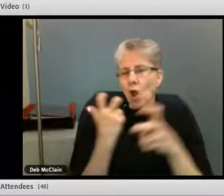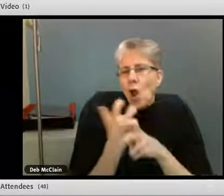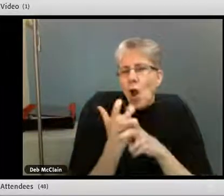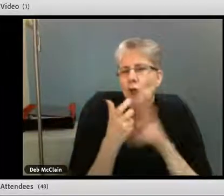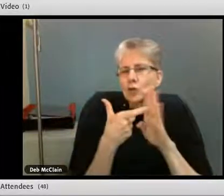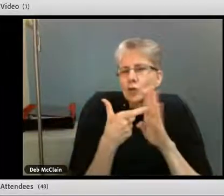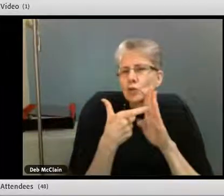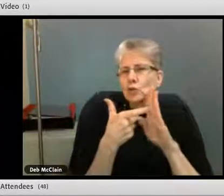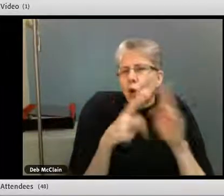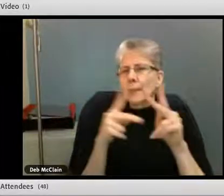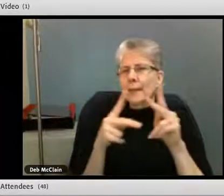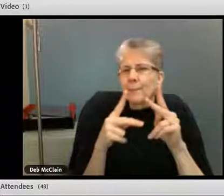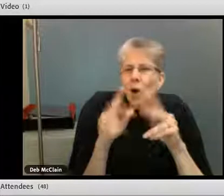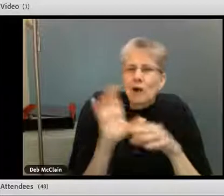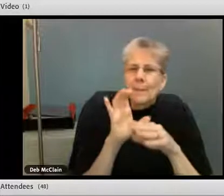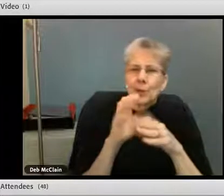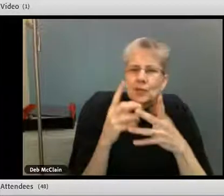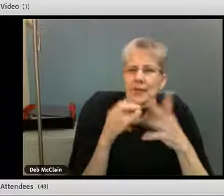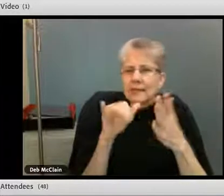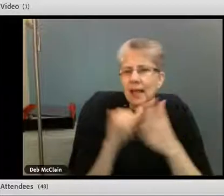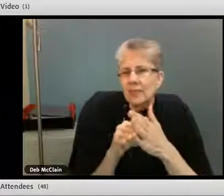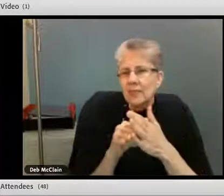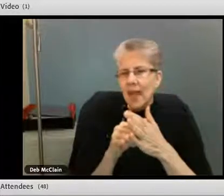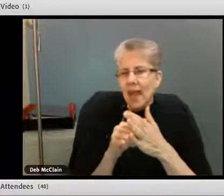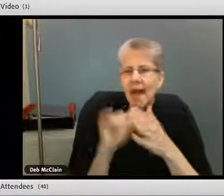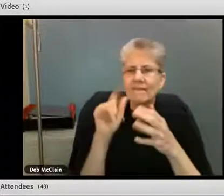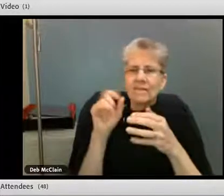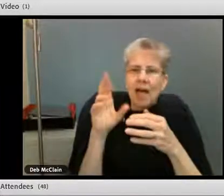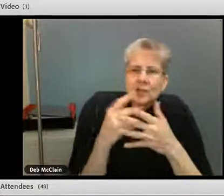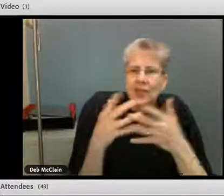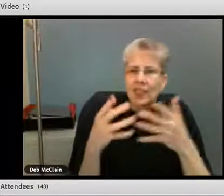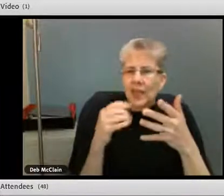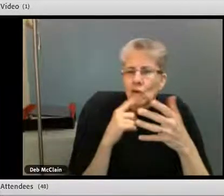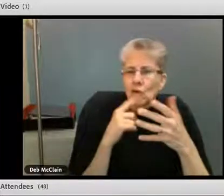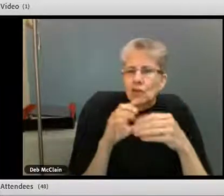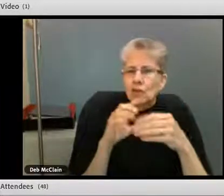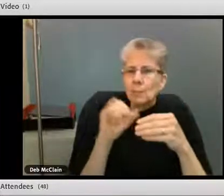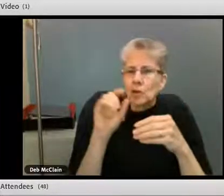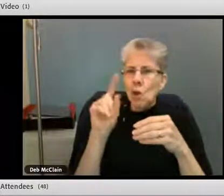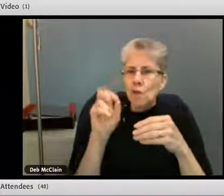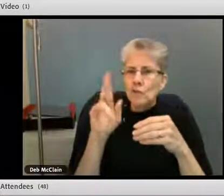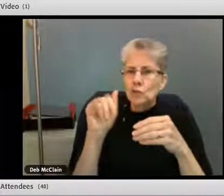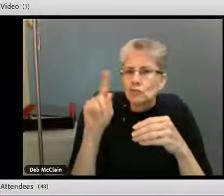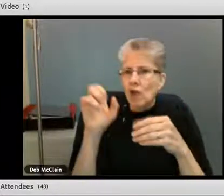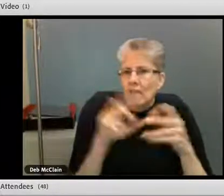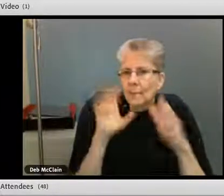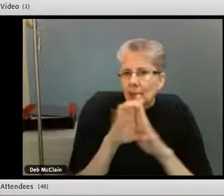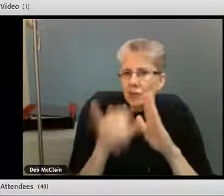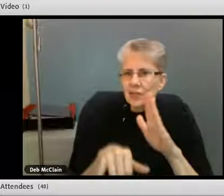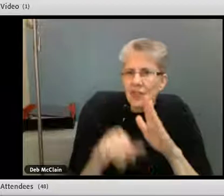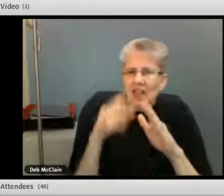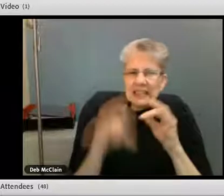You can put little Overdrive pictures in there and things like that. It's simple and effective. I don't know if that comment was about the first one